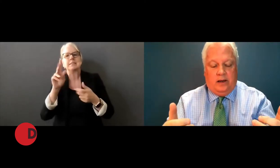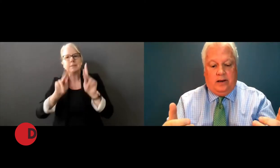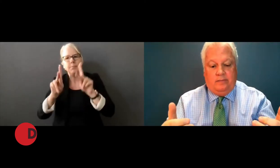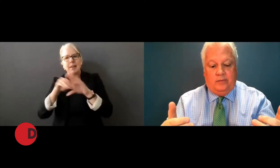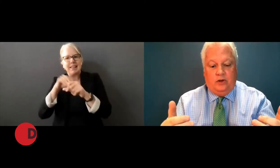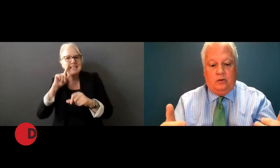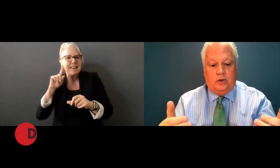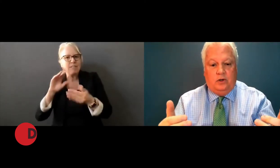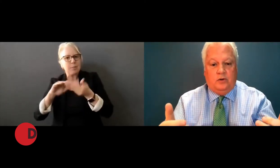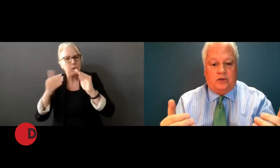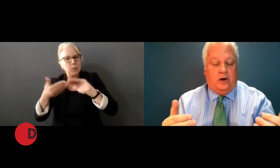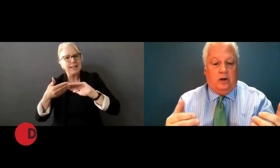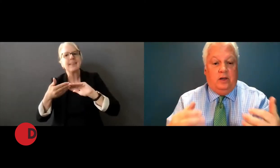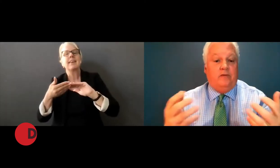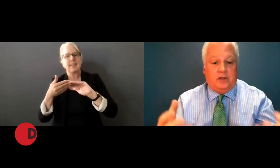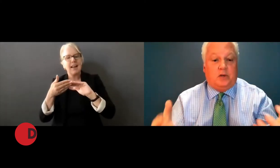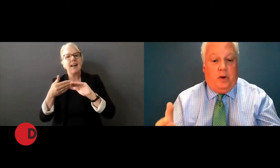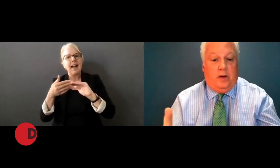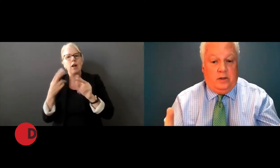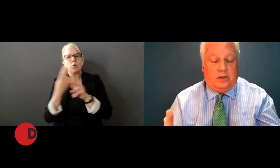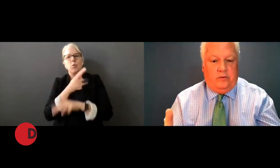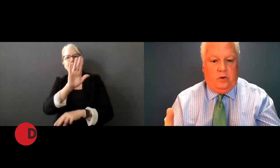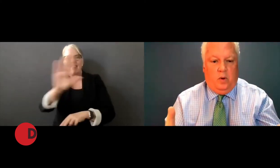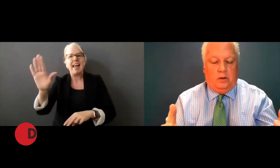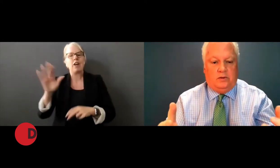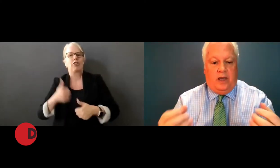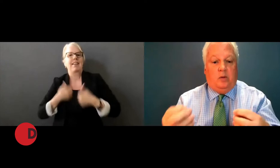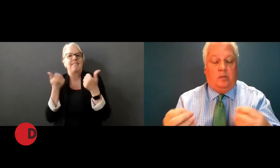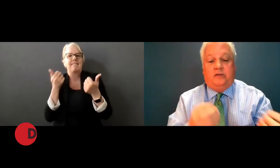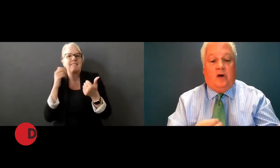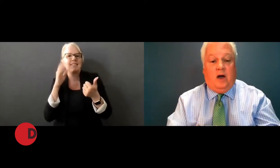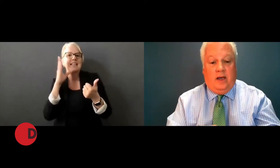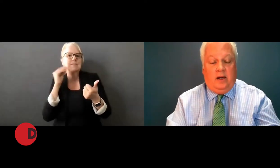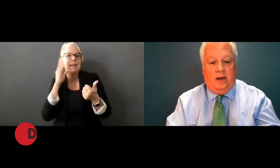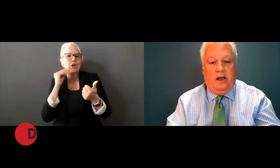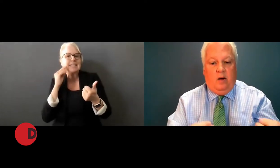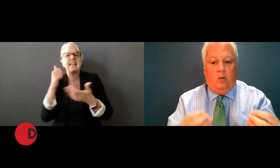and people in the Deaf community to use their real life experiences